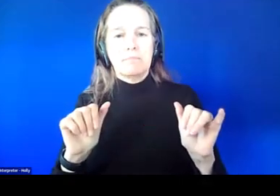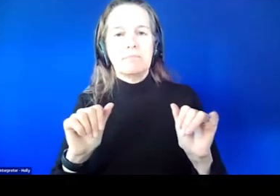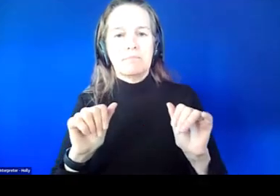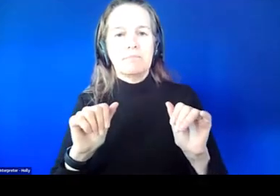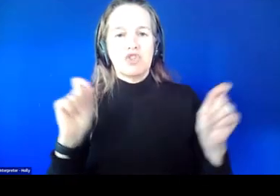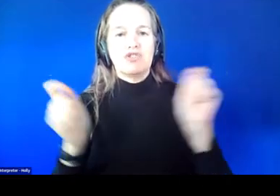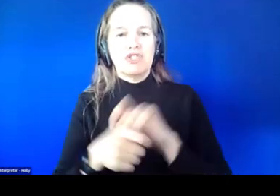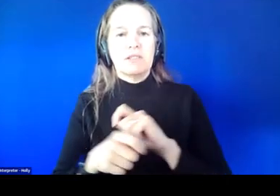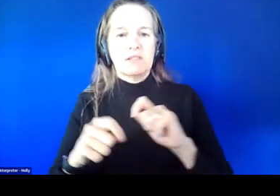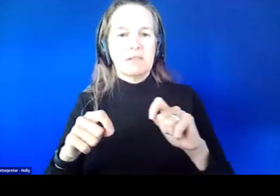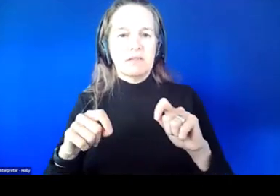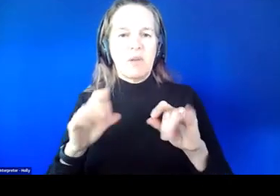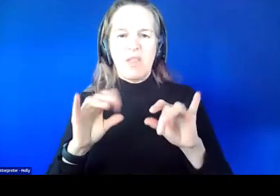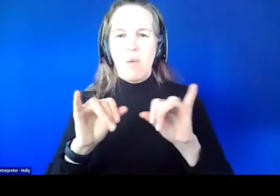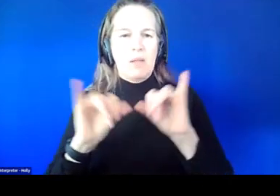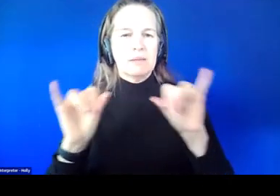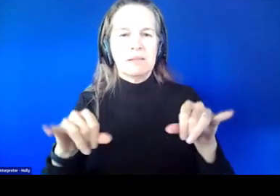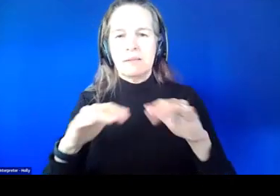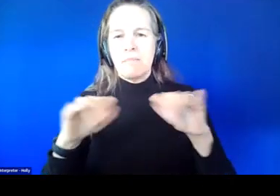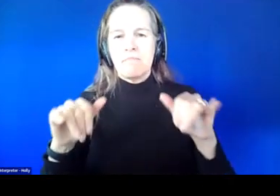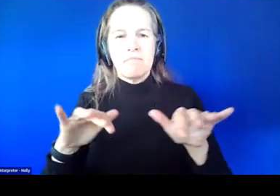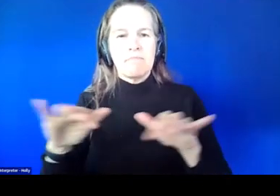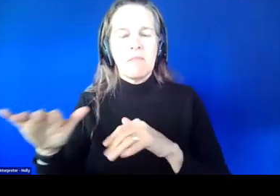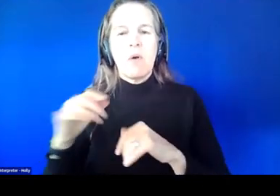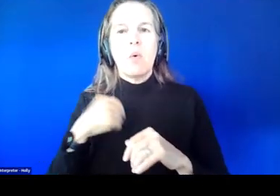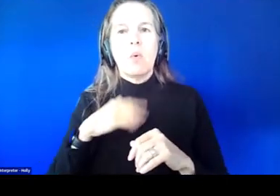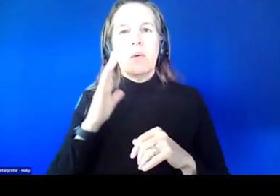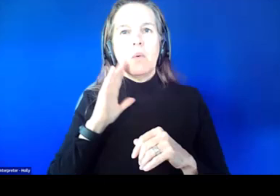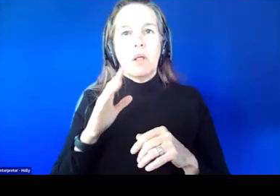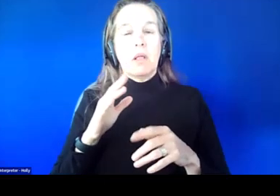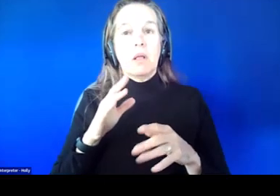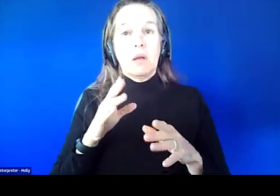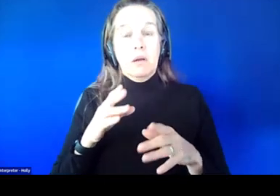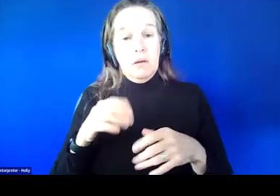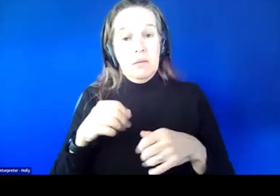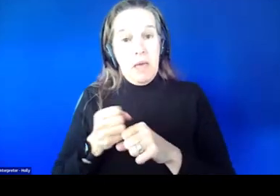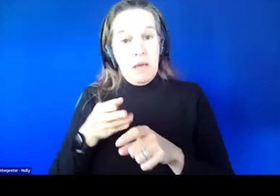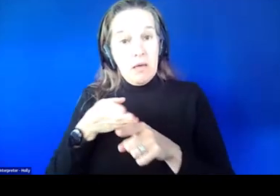you know, creating avenues for tribes to take on more programming,